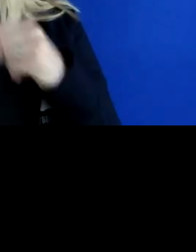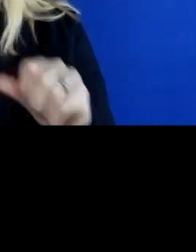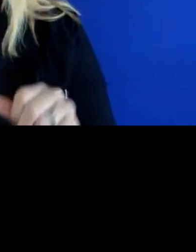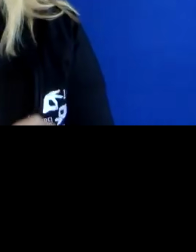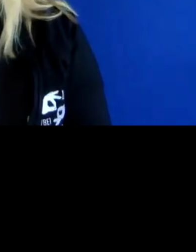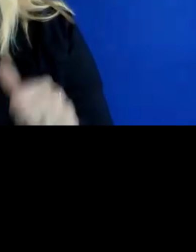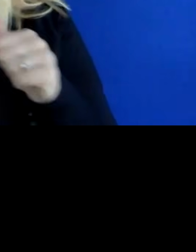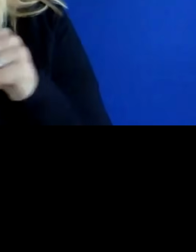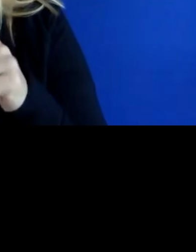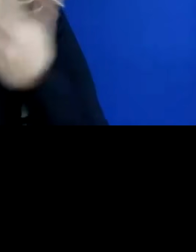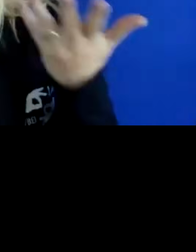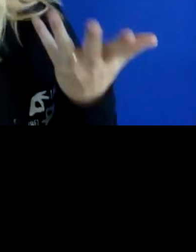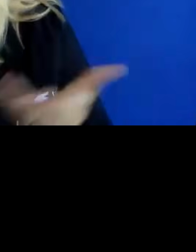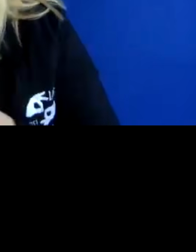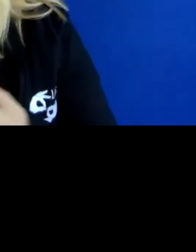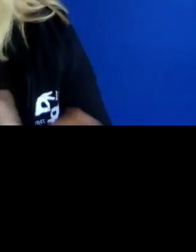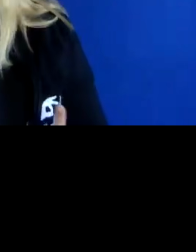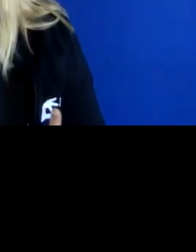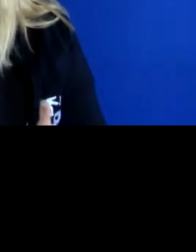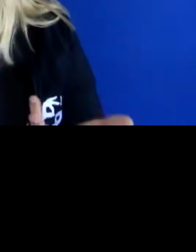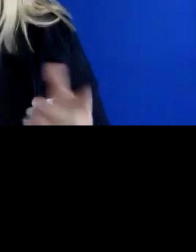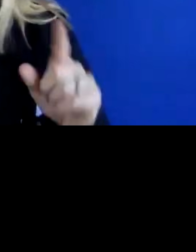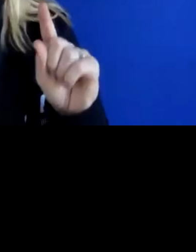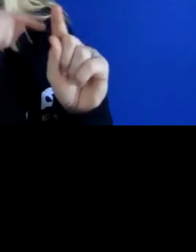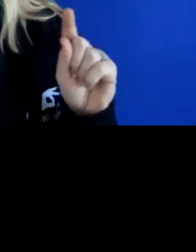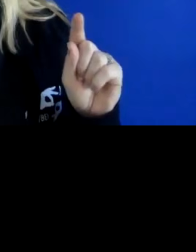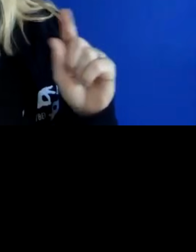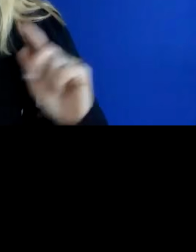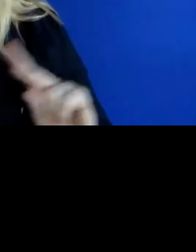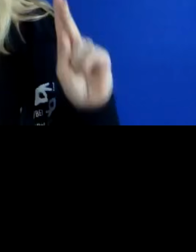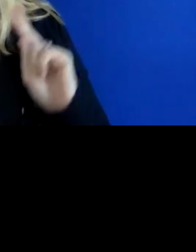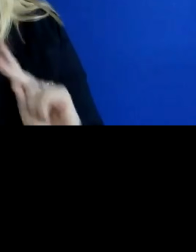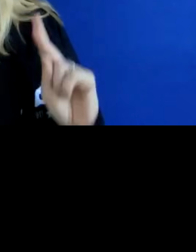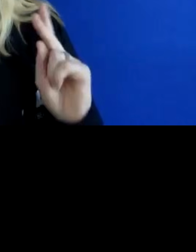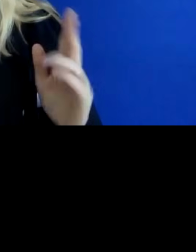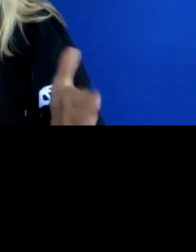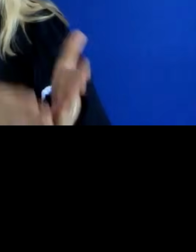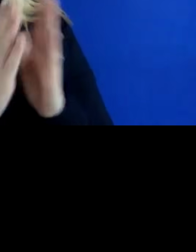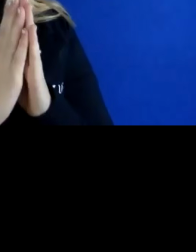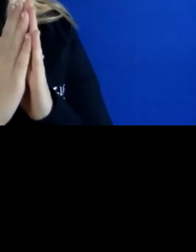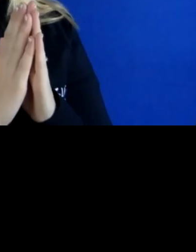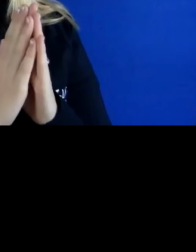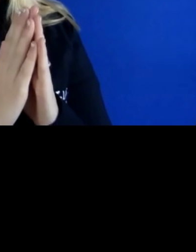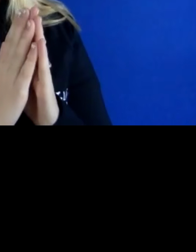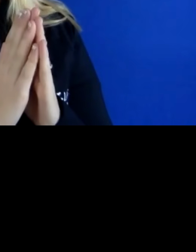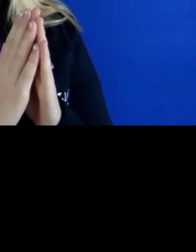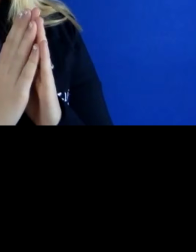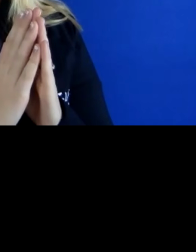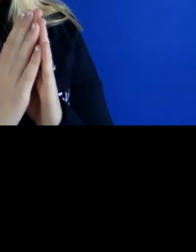And some people may have apps they're using for speech-to-text that knows their speech well.